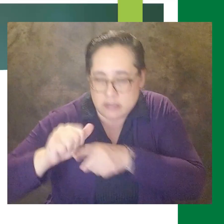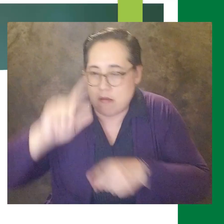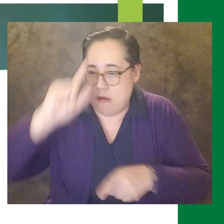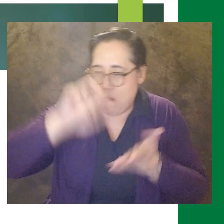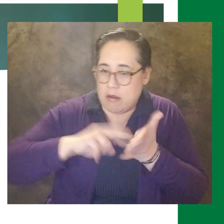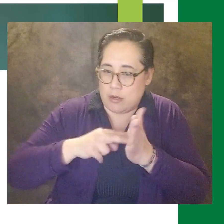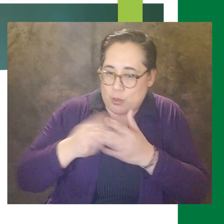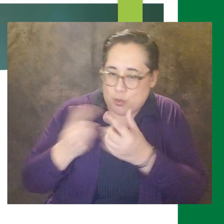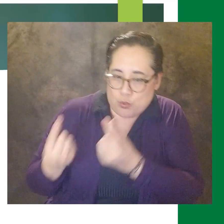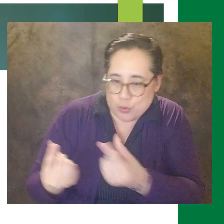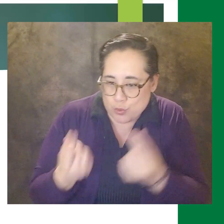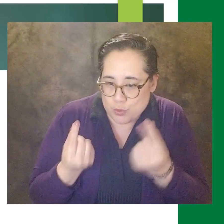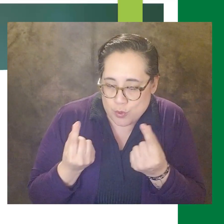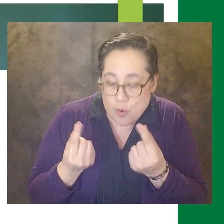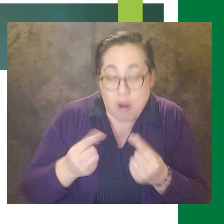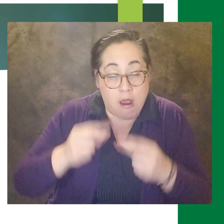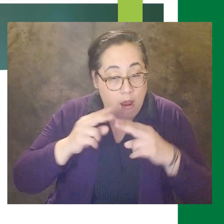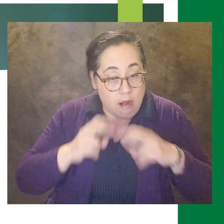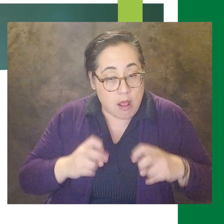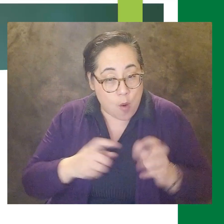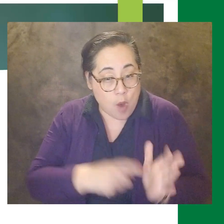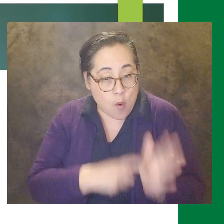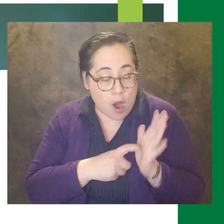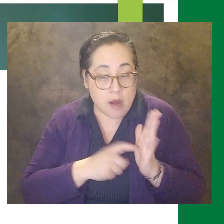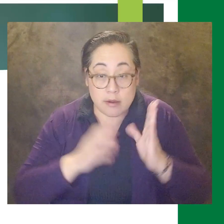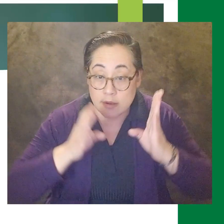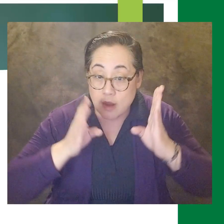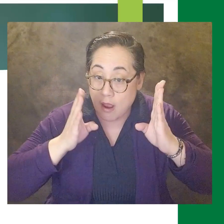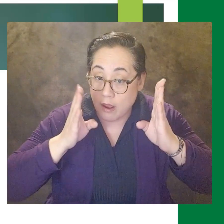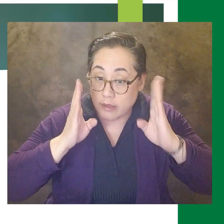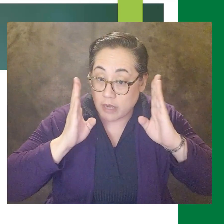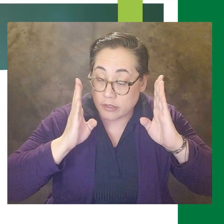Analysis requires attention, it requires effort,